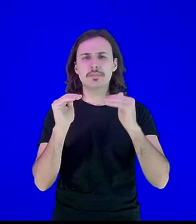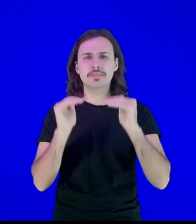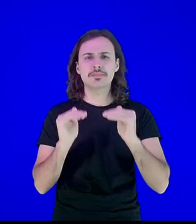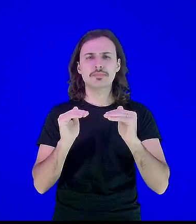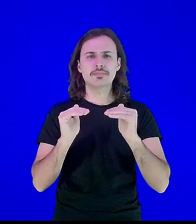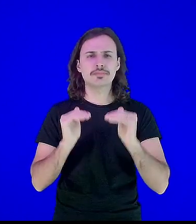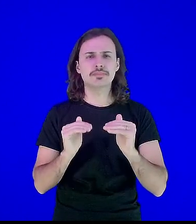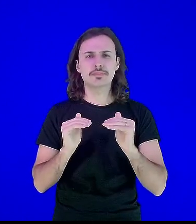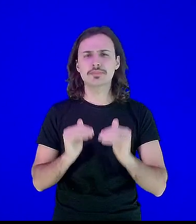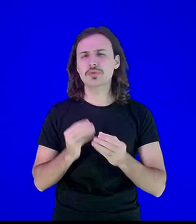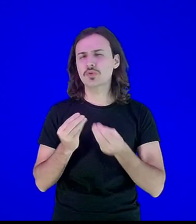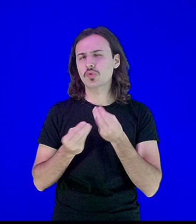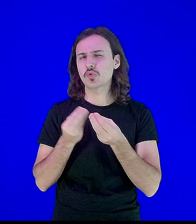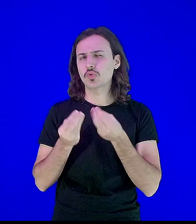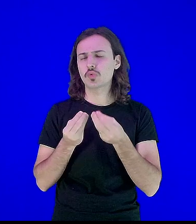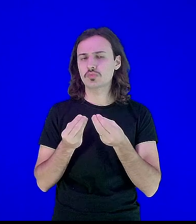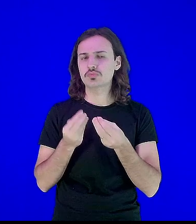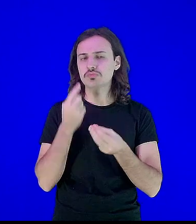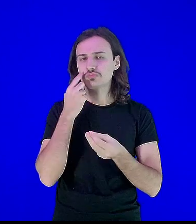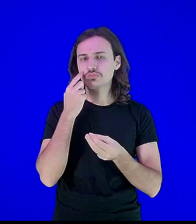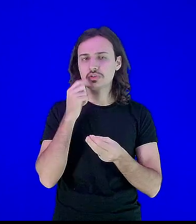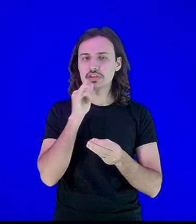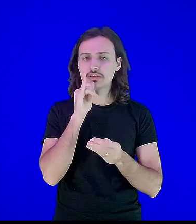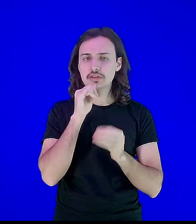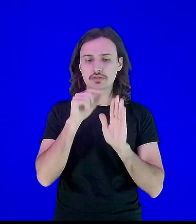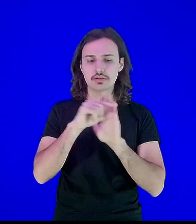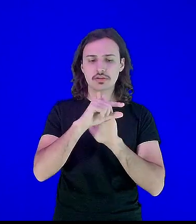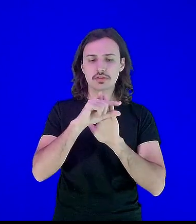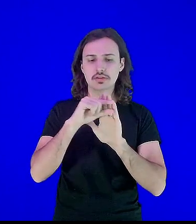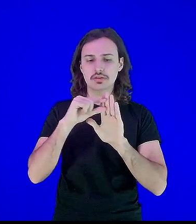let's say I have a text here and I want to go to the next line